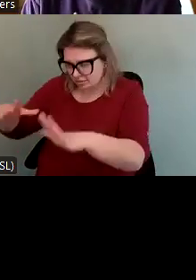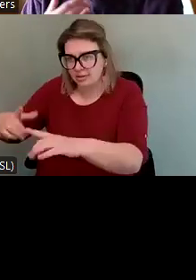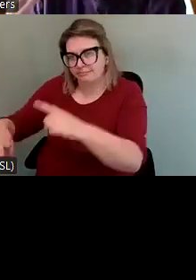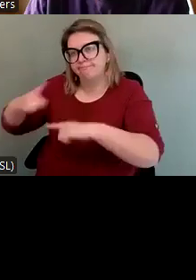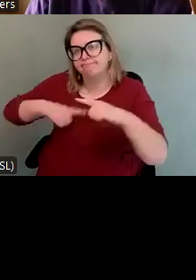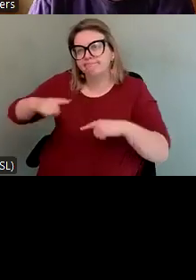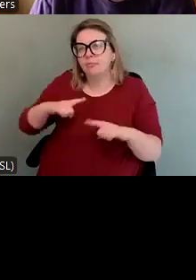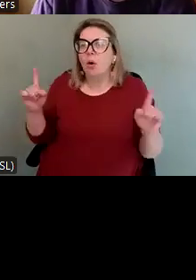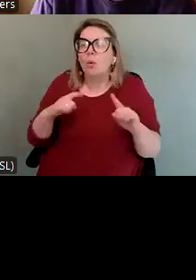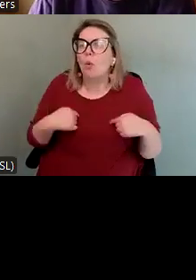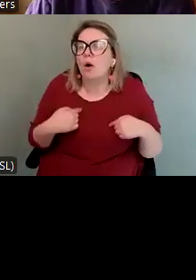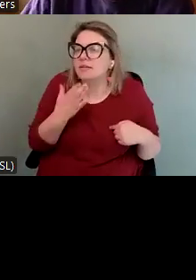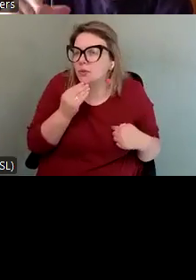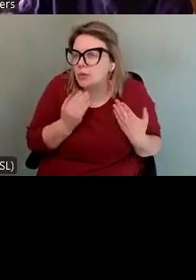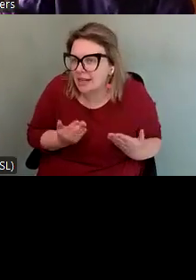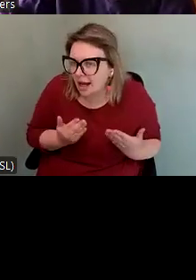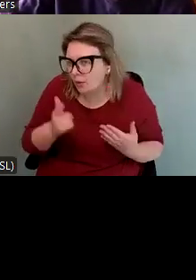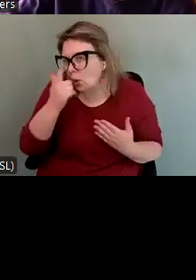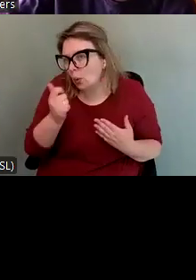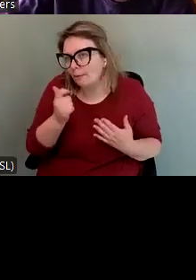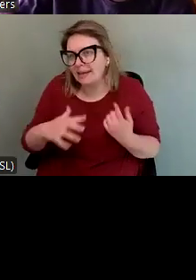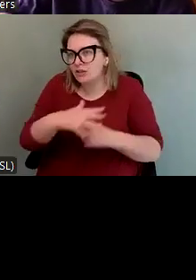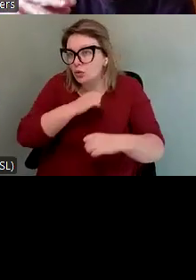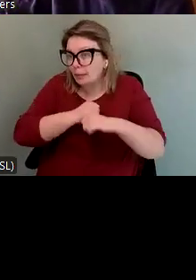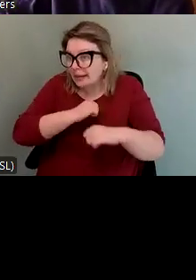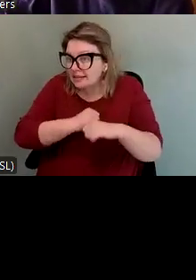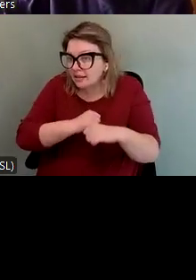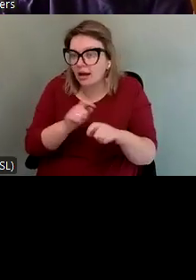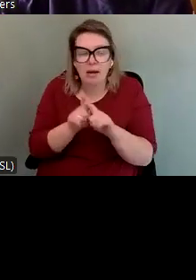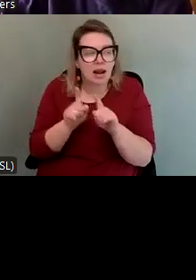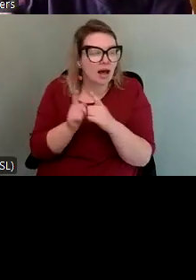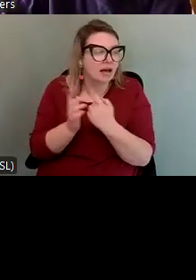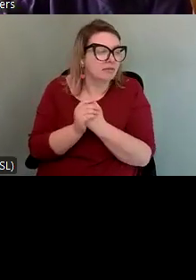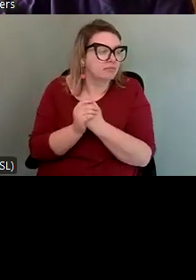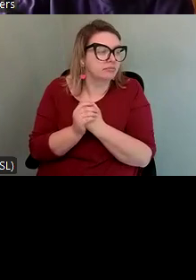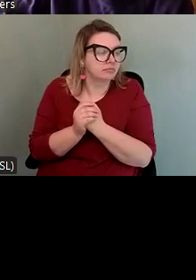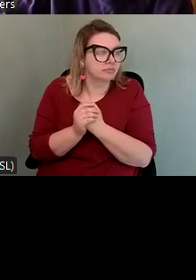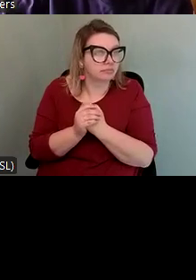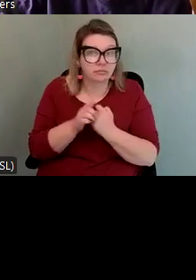That can be social platforms. Are you using any of the Meta platforms?